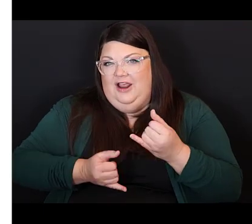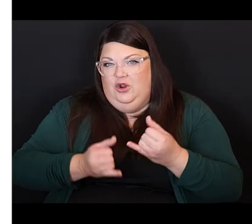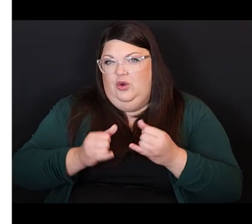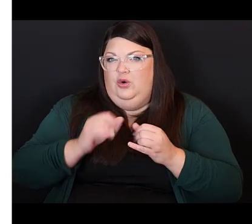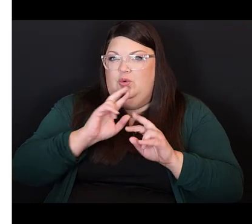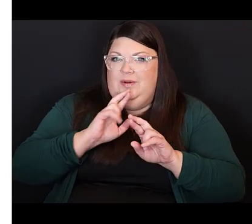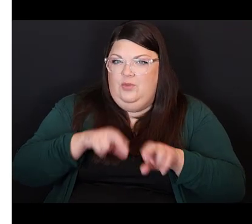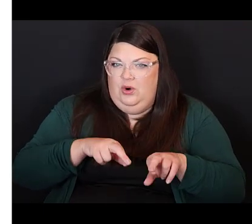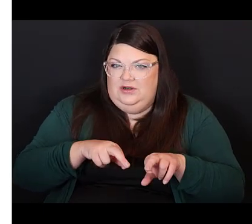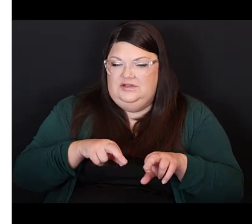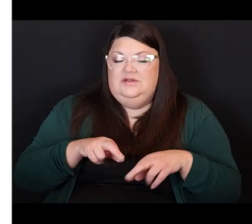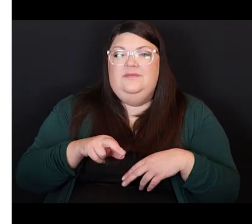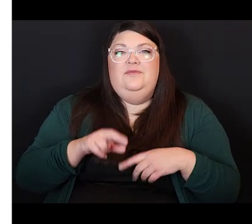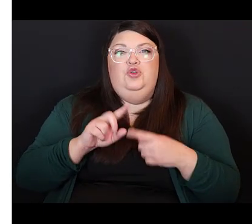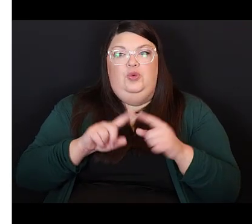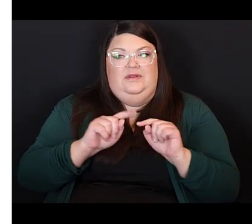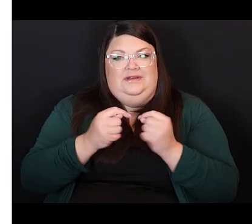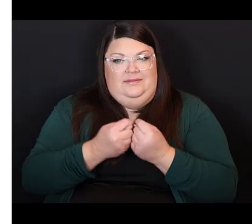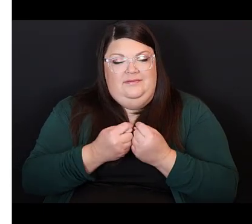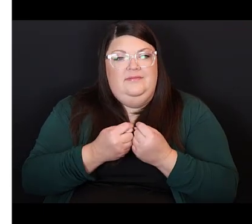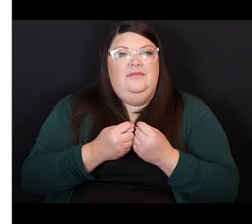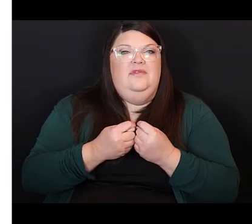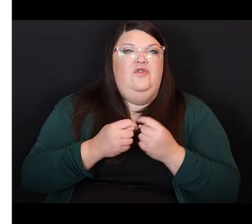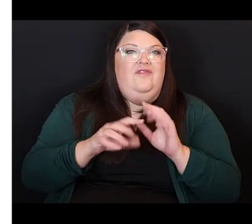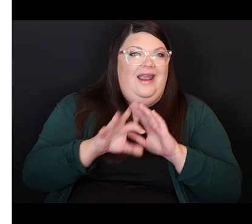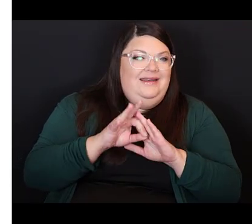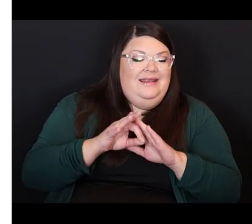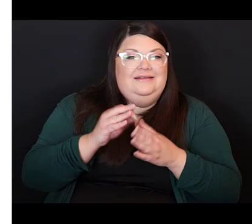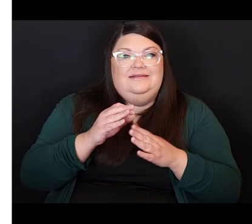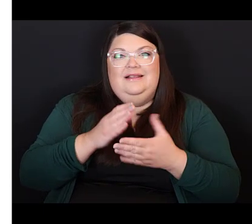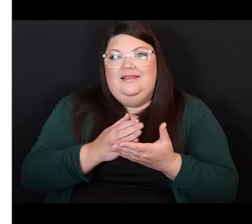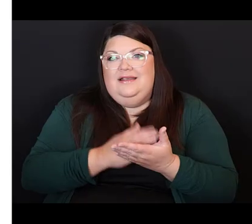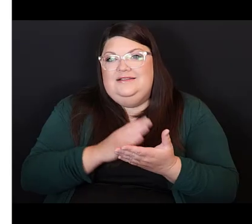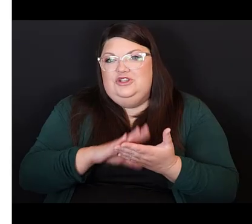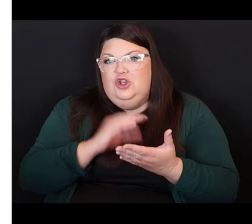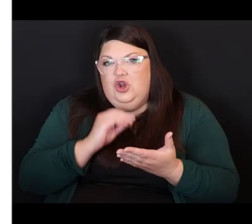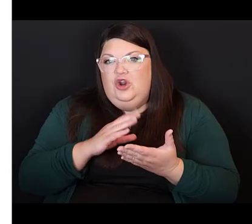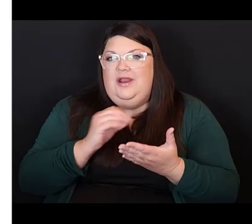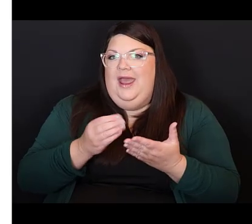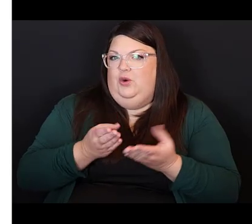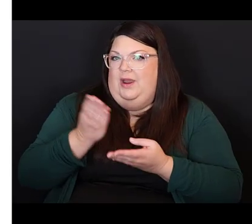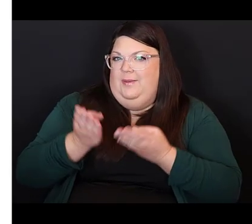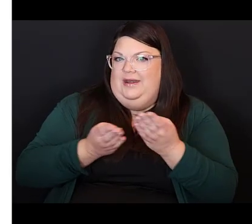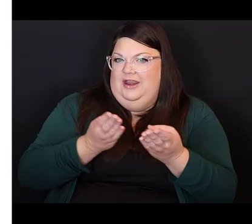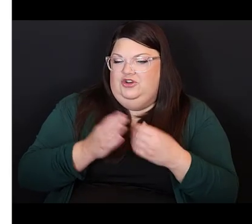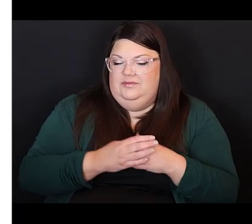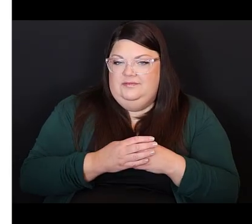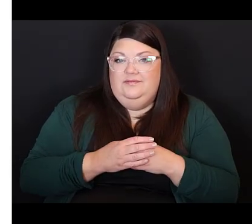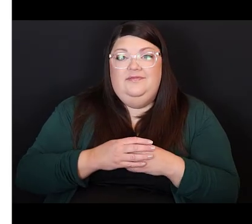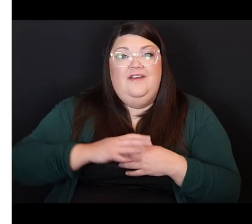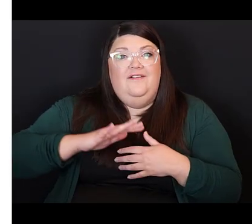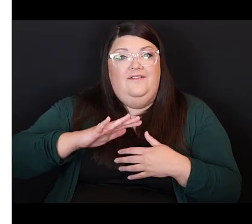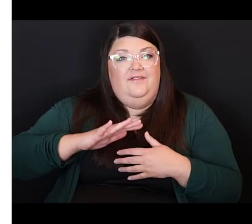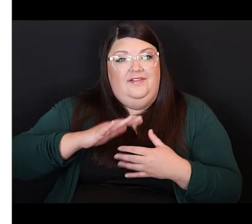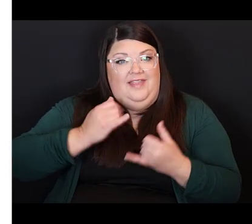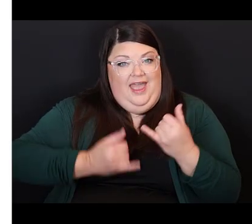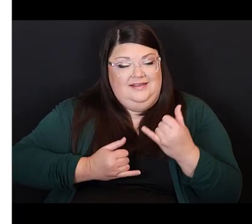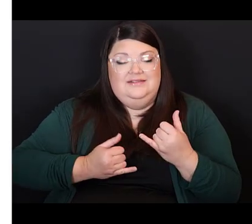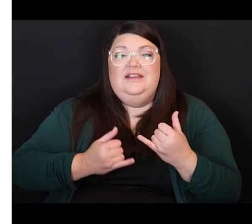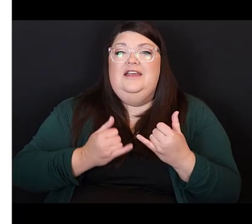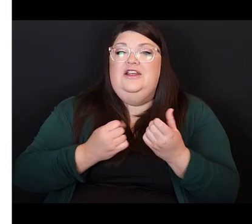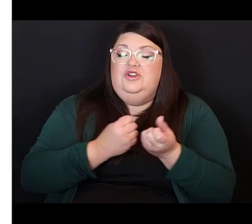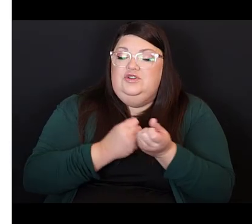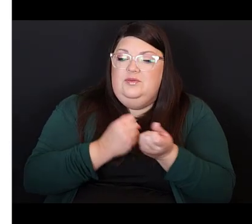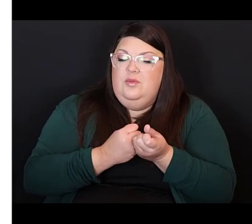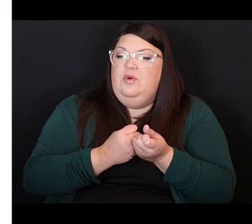findings, lessons learned, and recommendations. Finally, support dissemination. Evaluators help